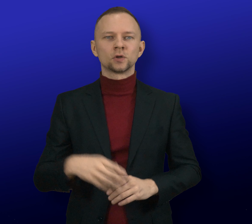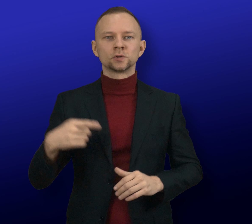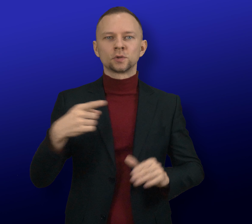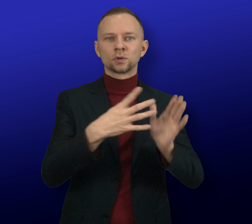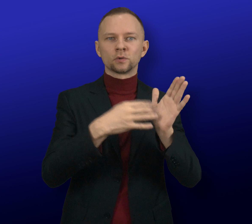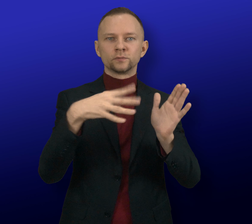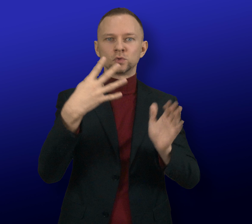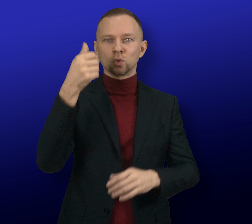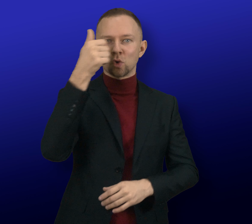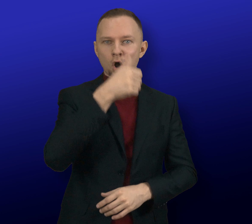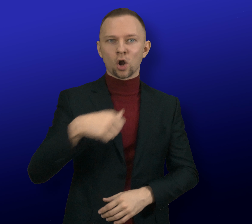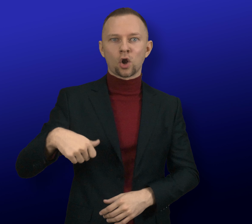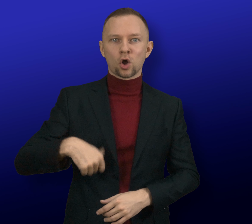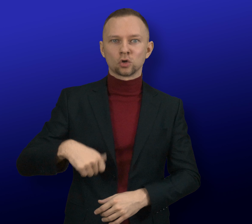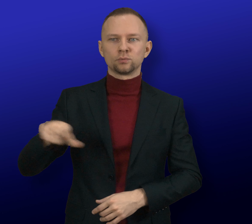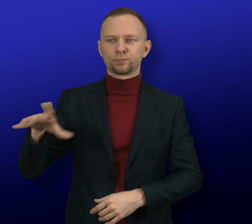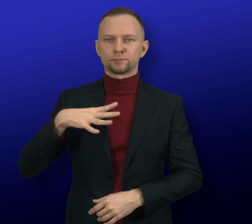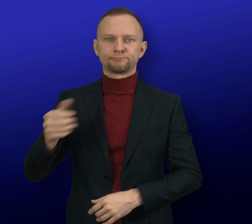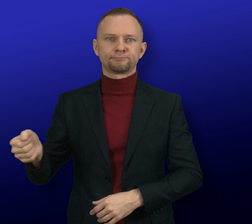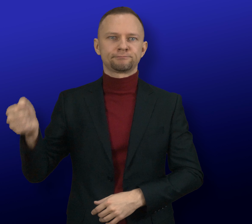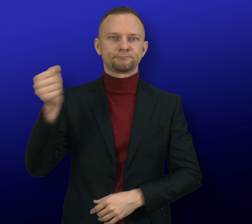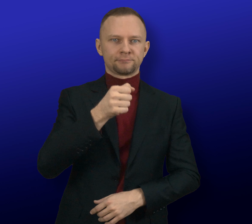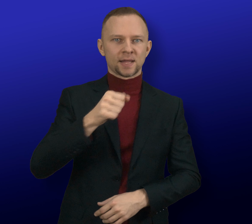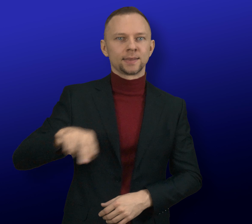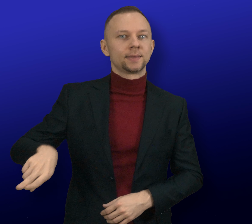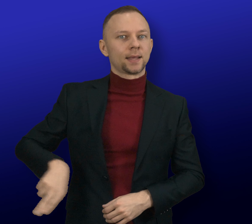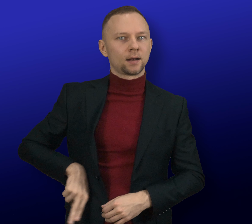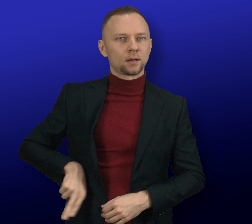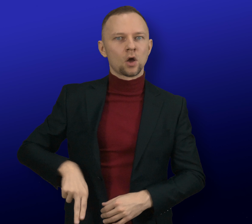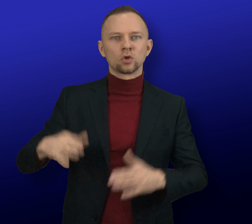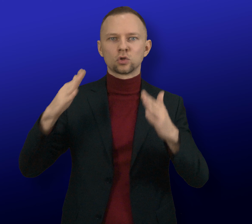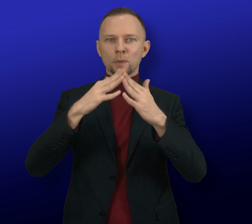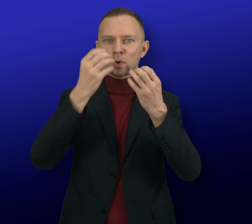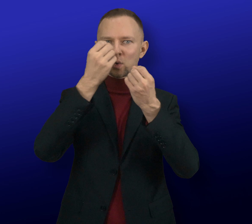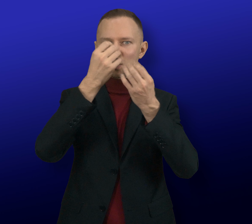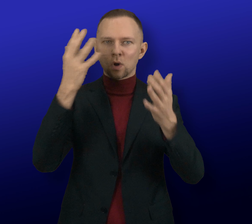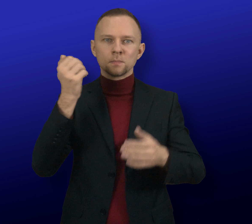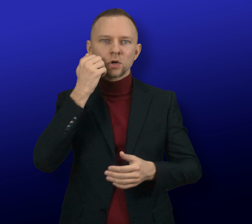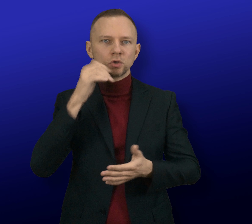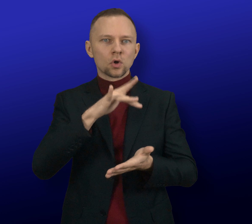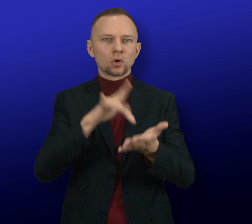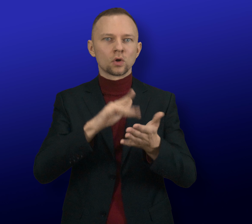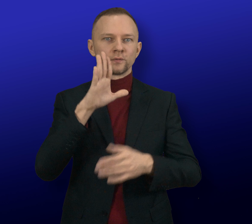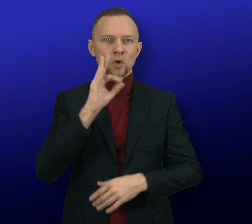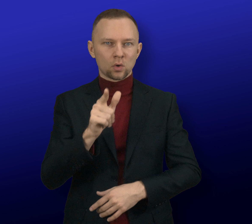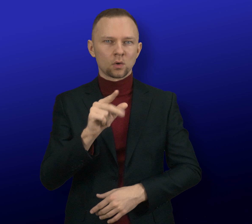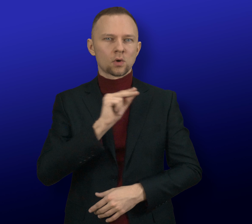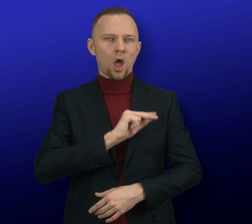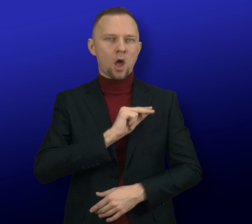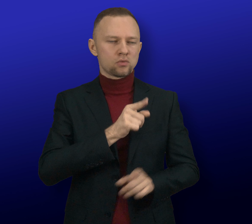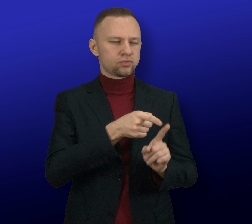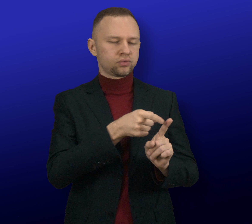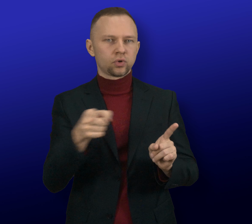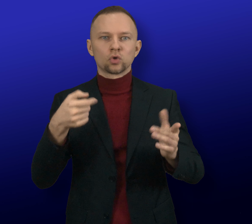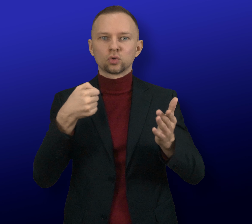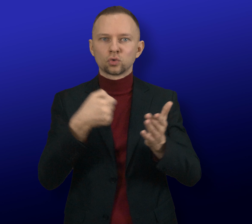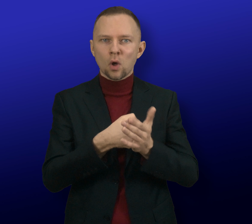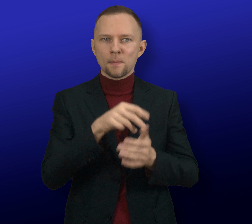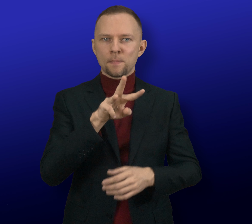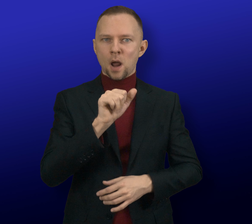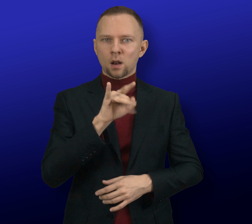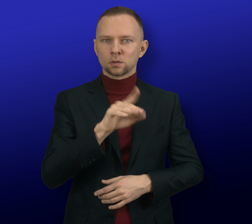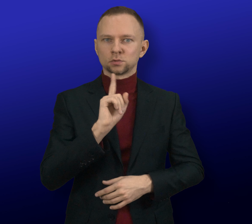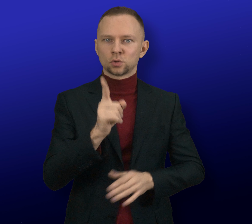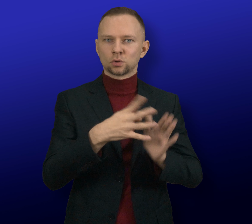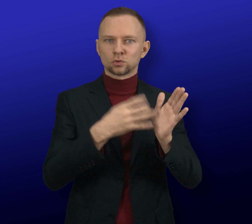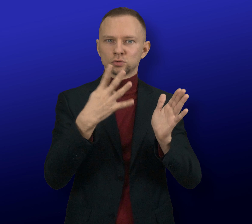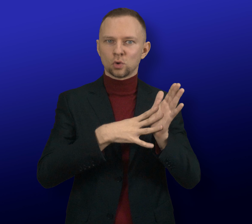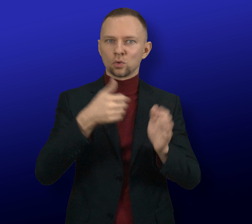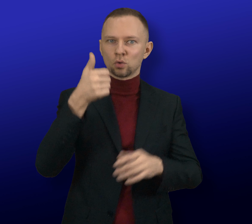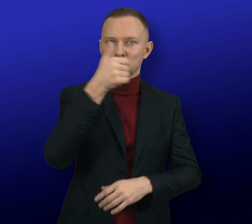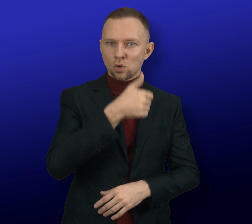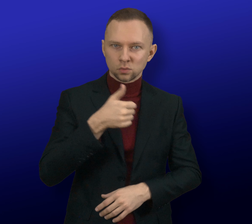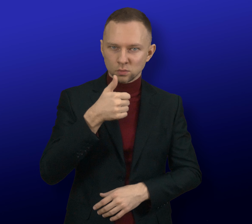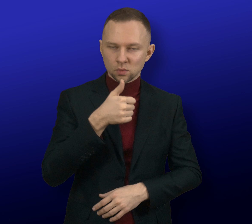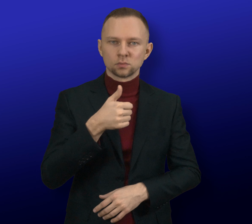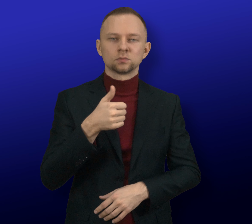In 1944, Lychkina was appointed director of the MosgorVOG House of Culture, worked until March 1949,